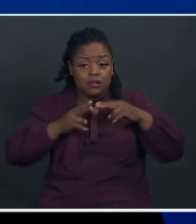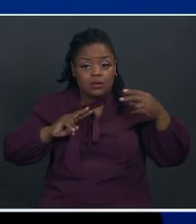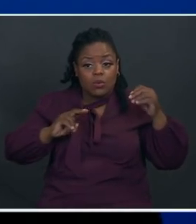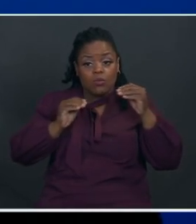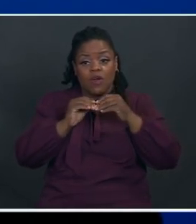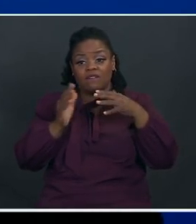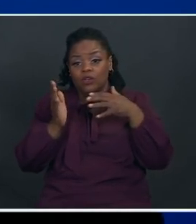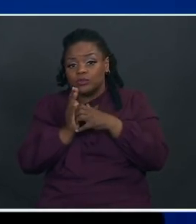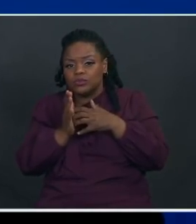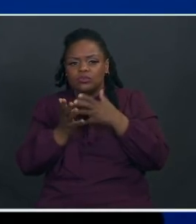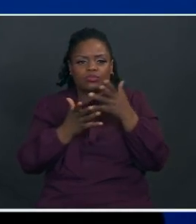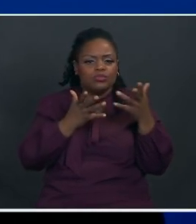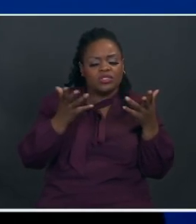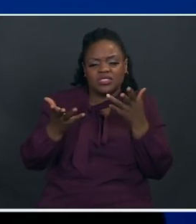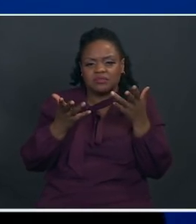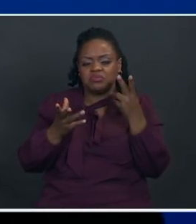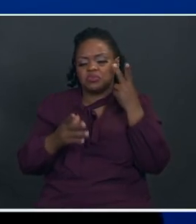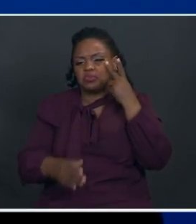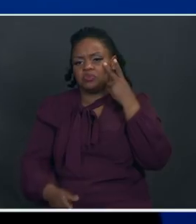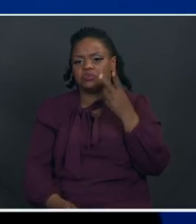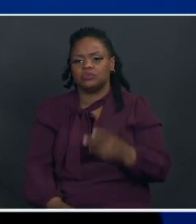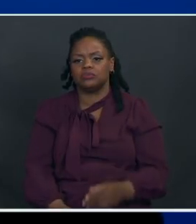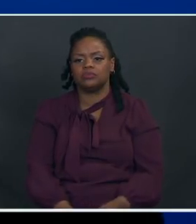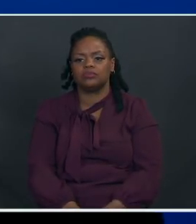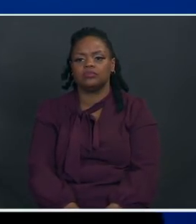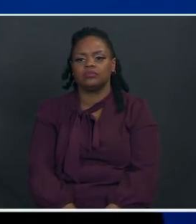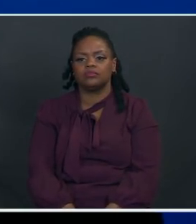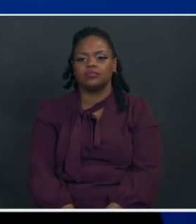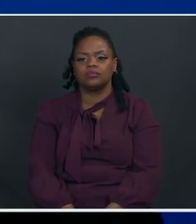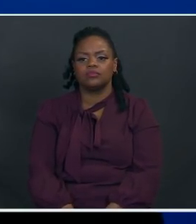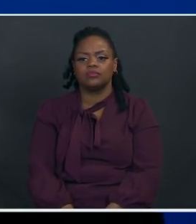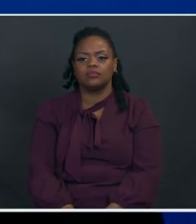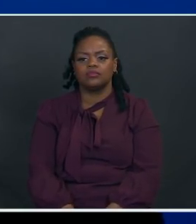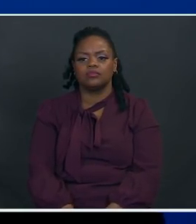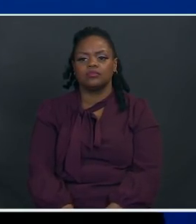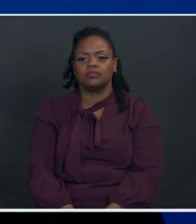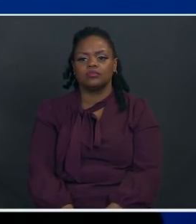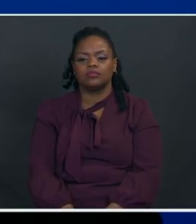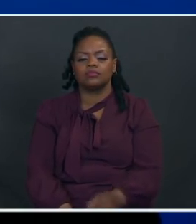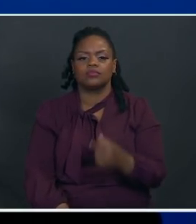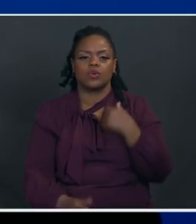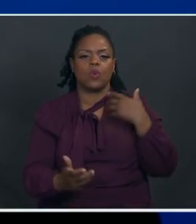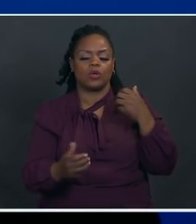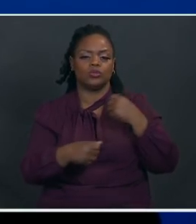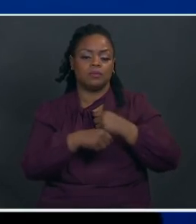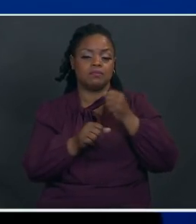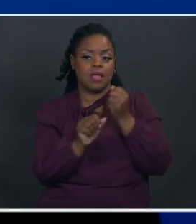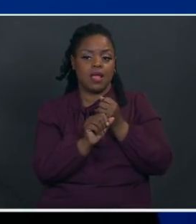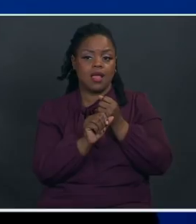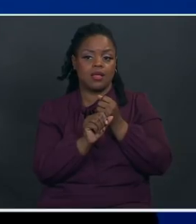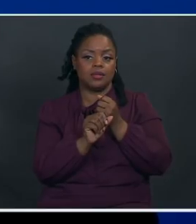namely making a version of the same vaccine